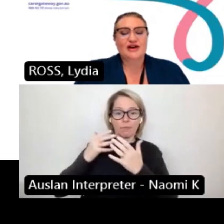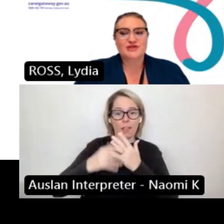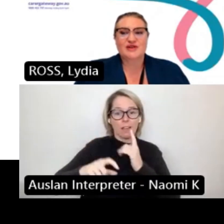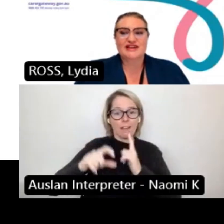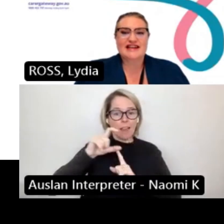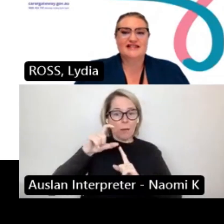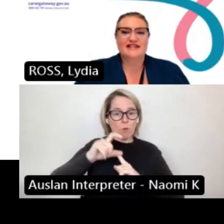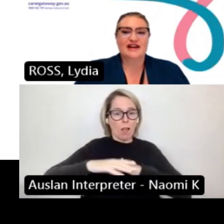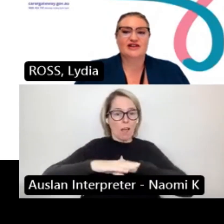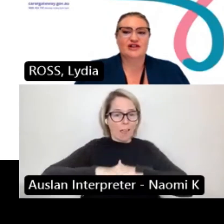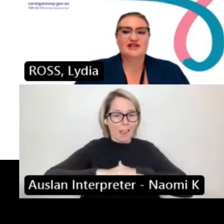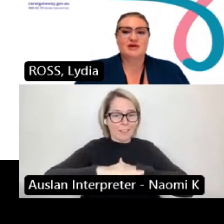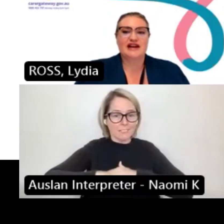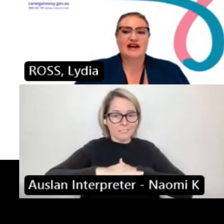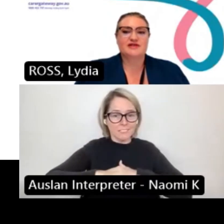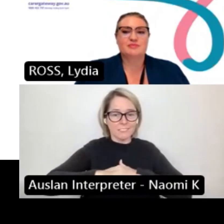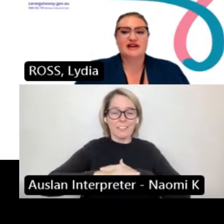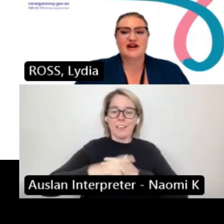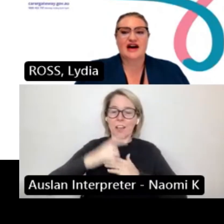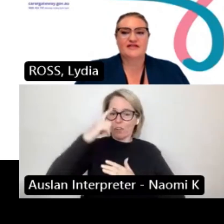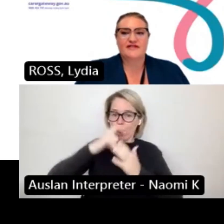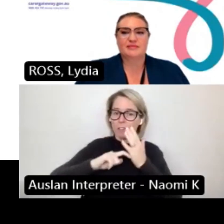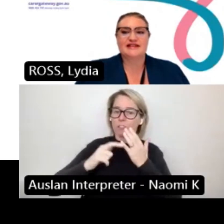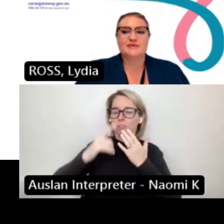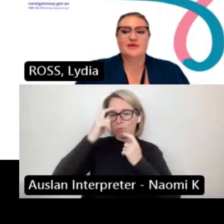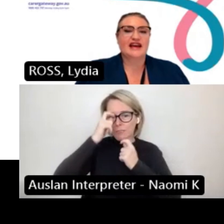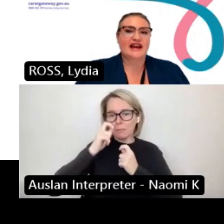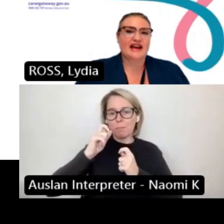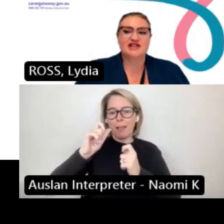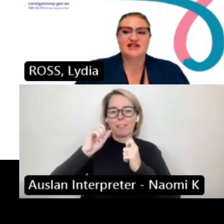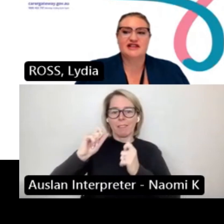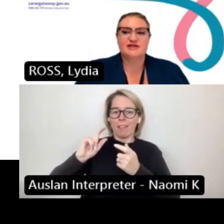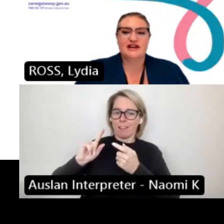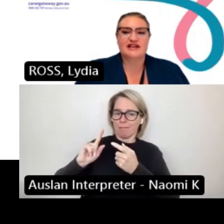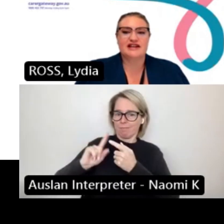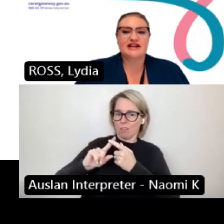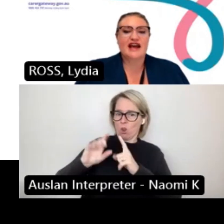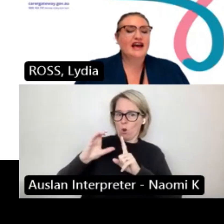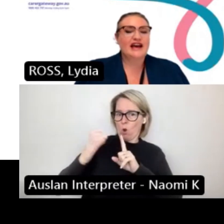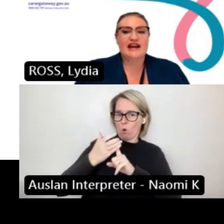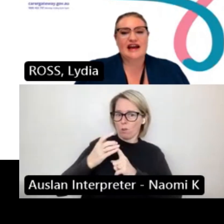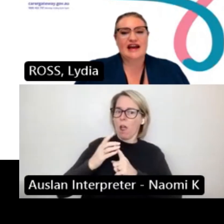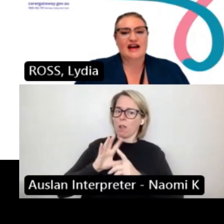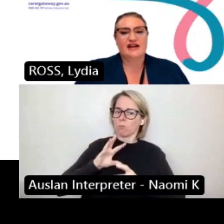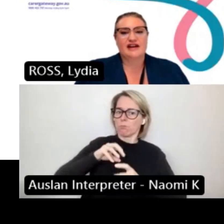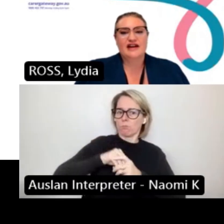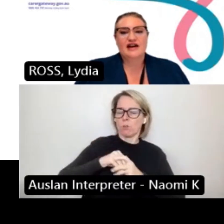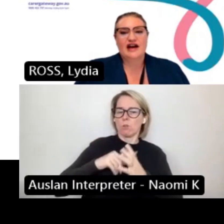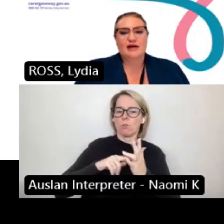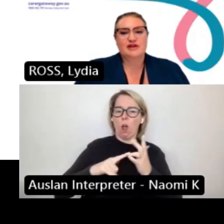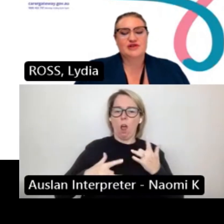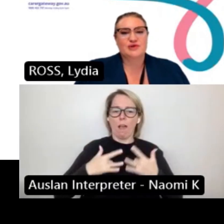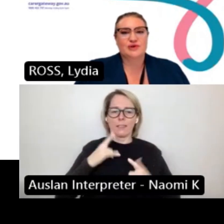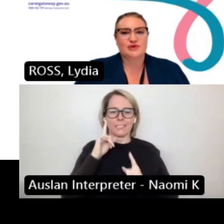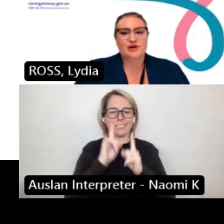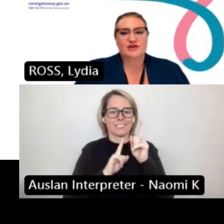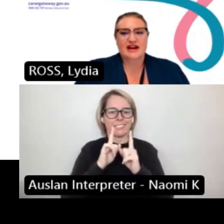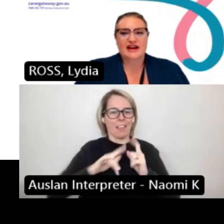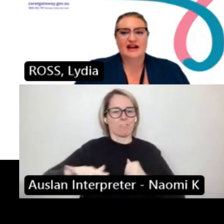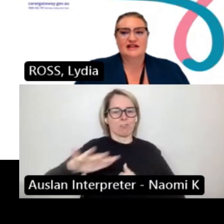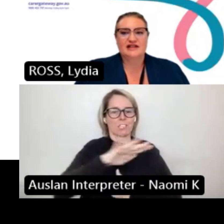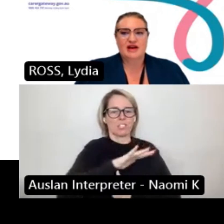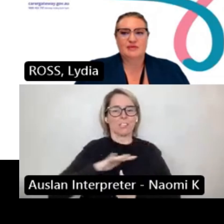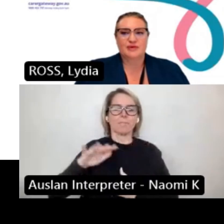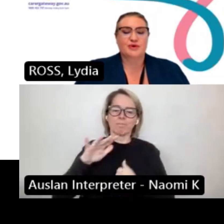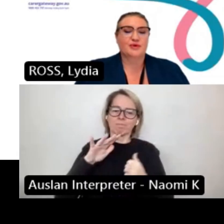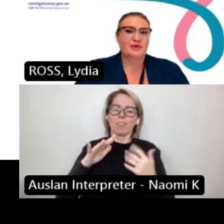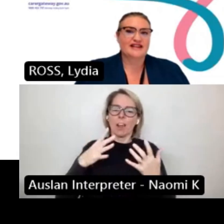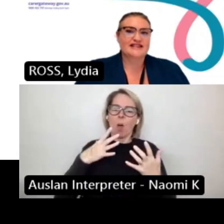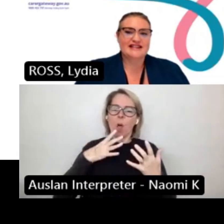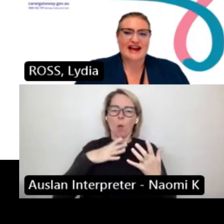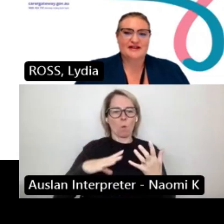I also extend that acknowledgement and respect to other families with a connection to this region and any other Aboriginal or Torres Strait Islander people who are with us today.